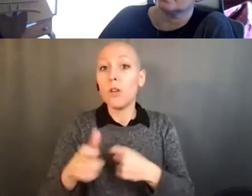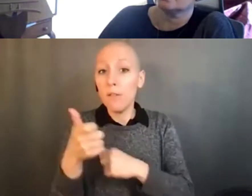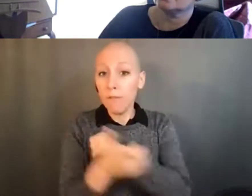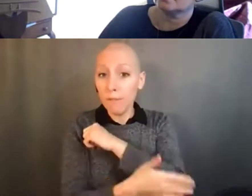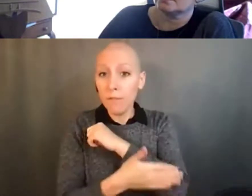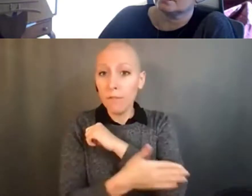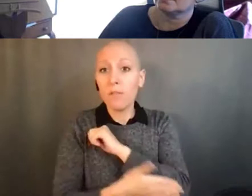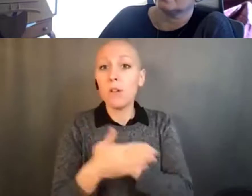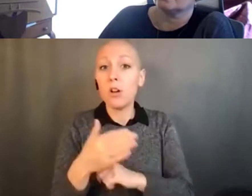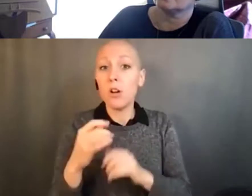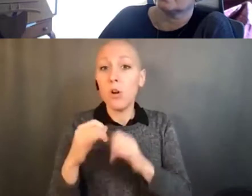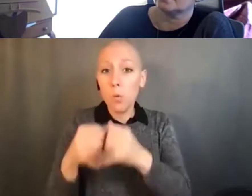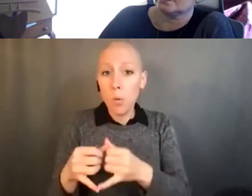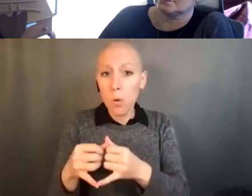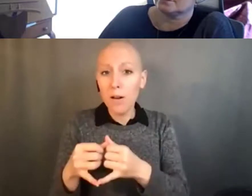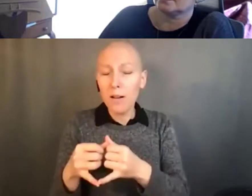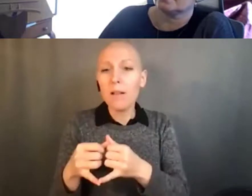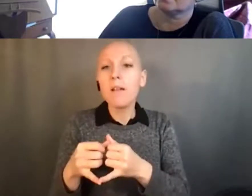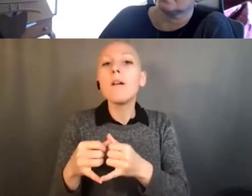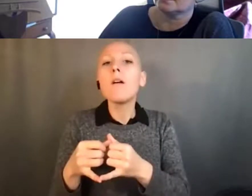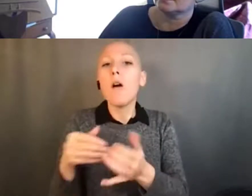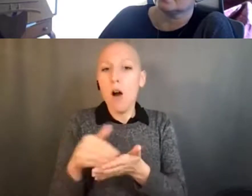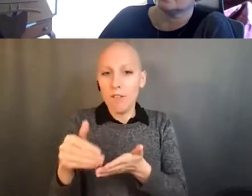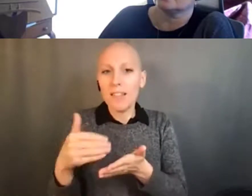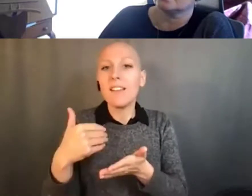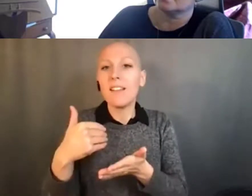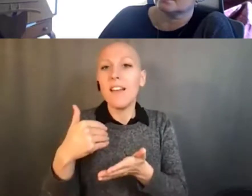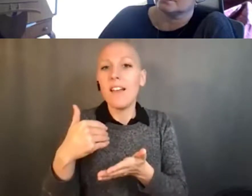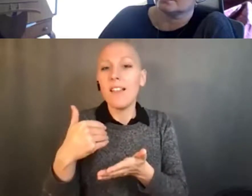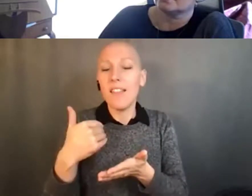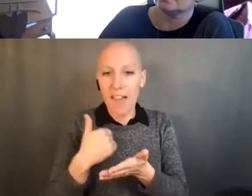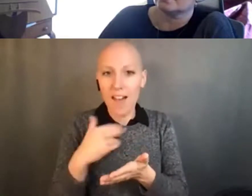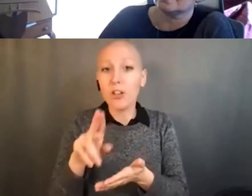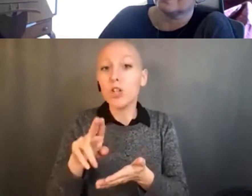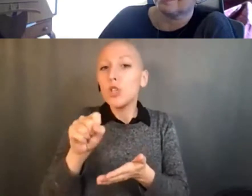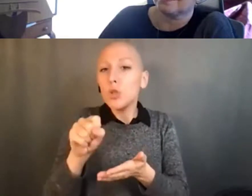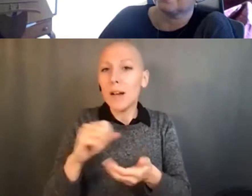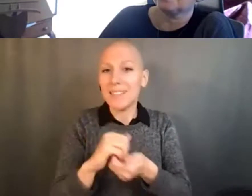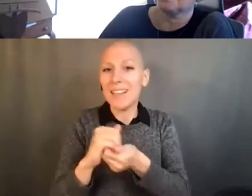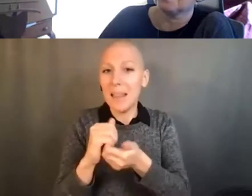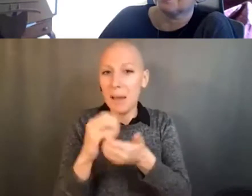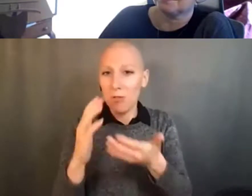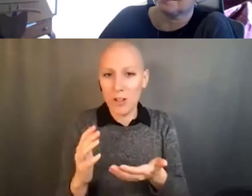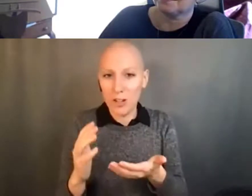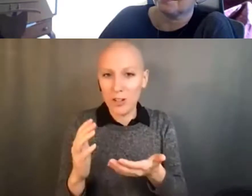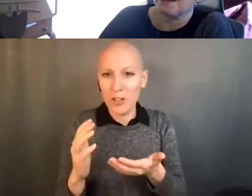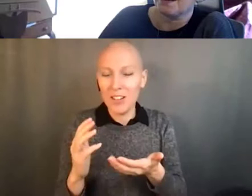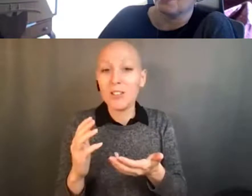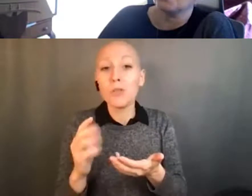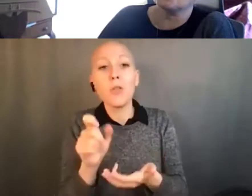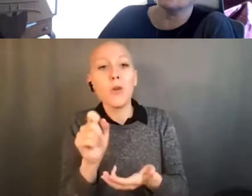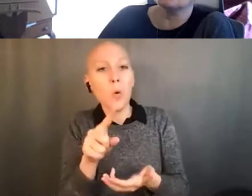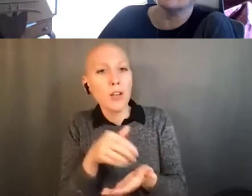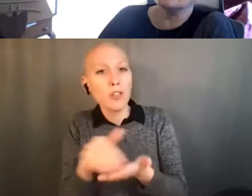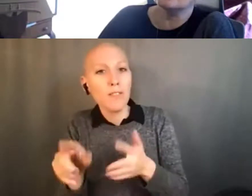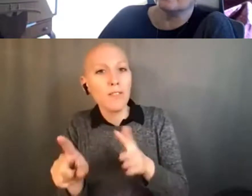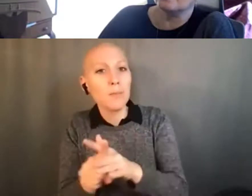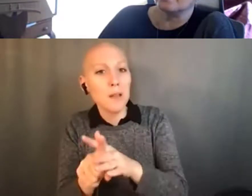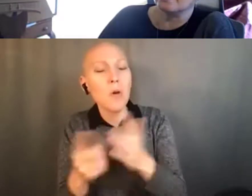so I often get what is the F and A rate on the US collaborator. Emily Linde: So the US collaborator